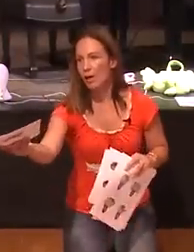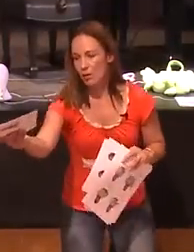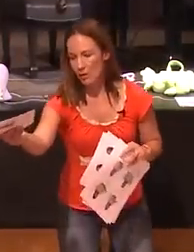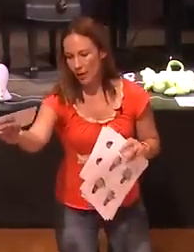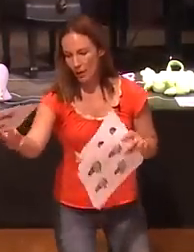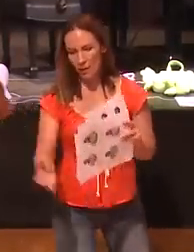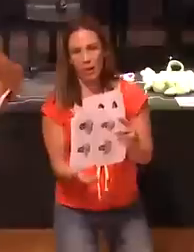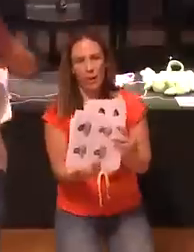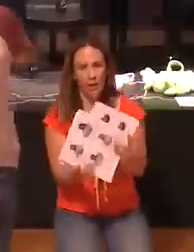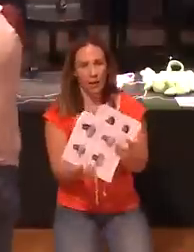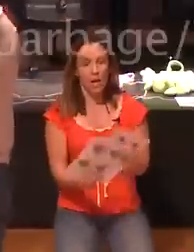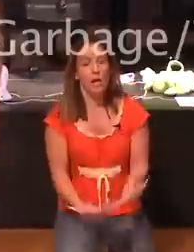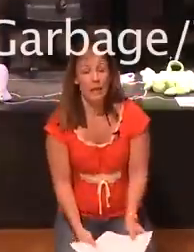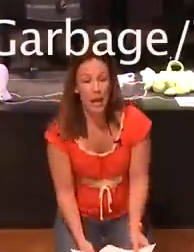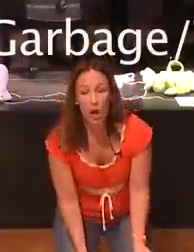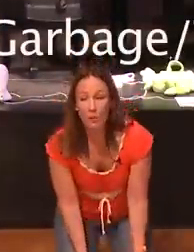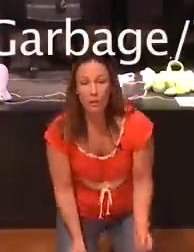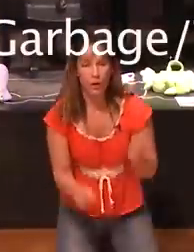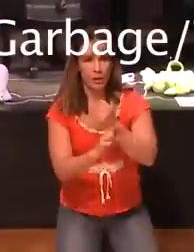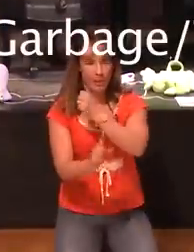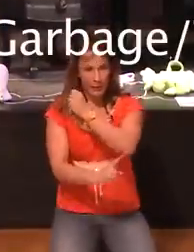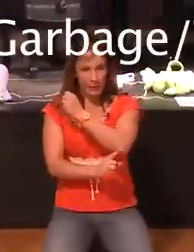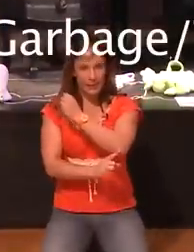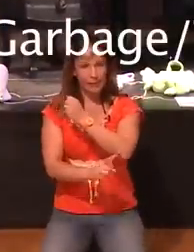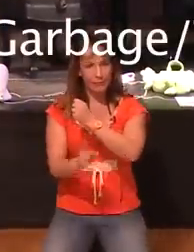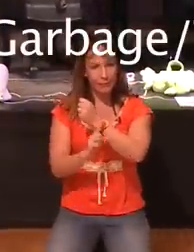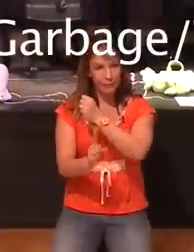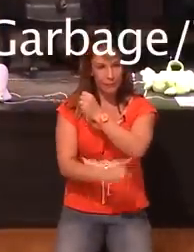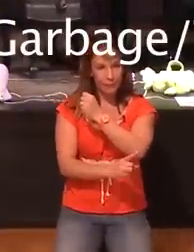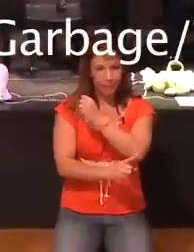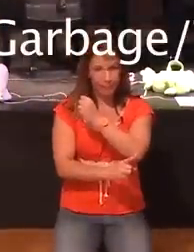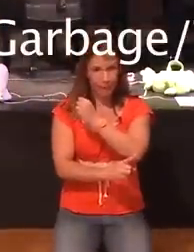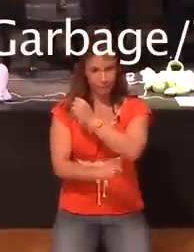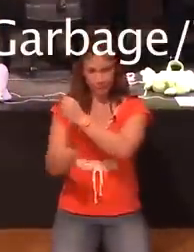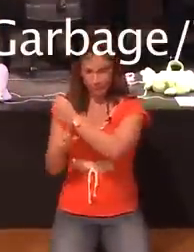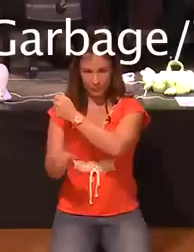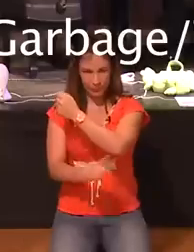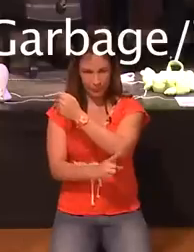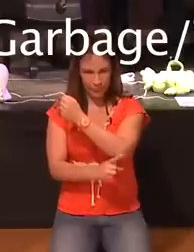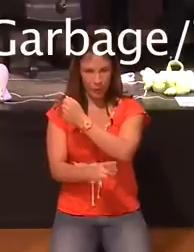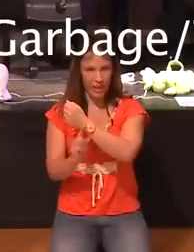How would you say GARBAGE or TRASH? GARBAGE or TRASH is like this.